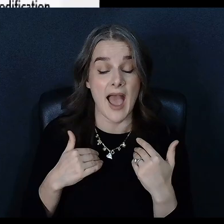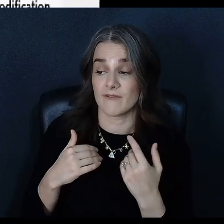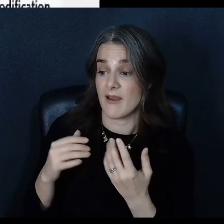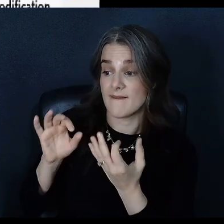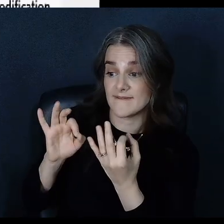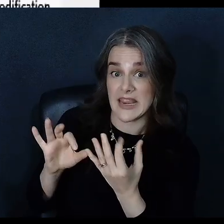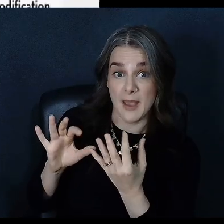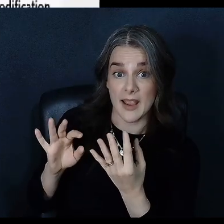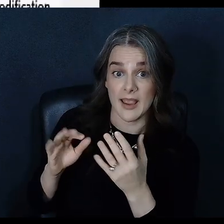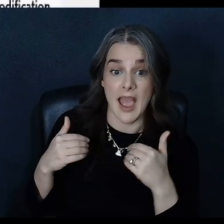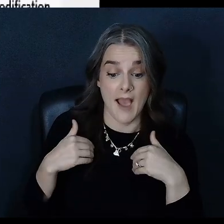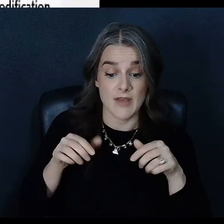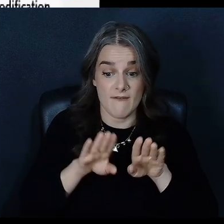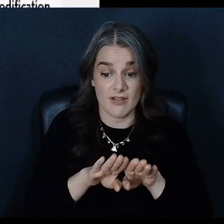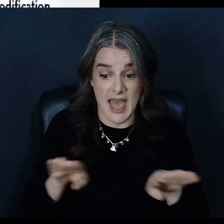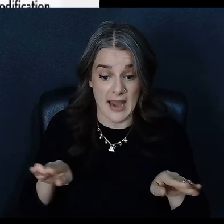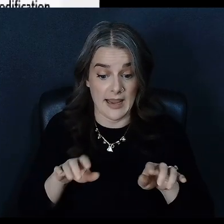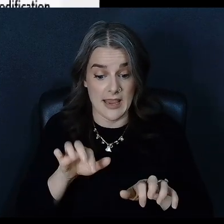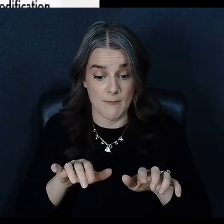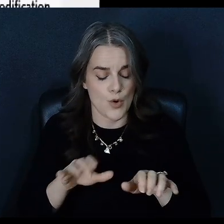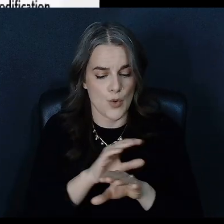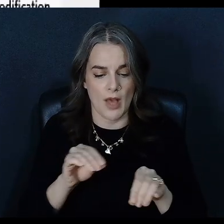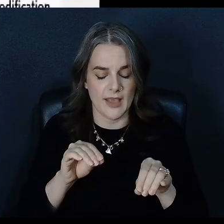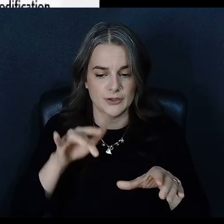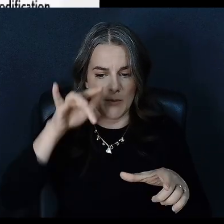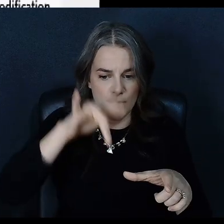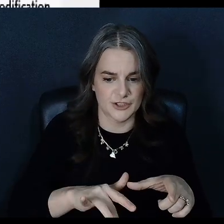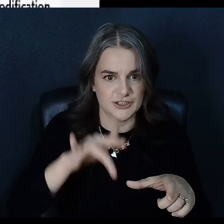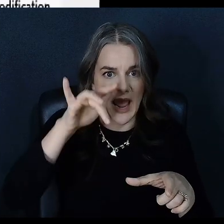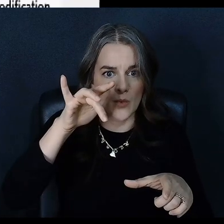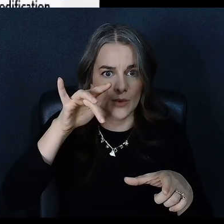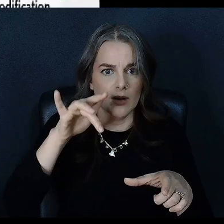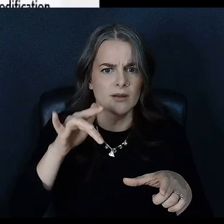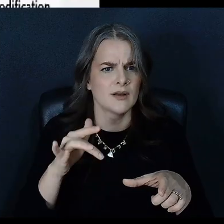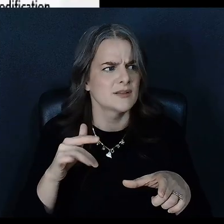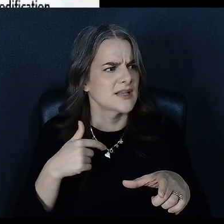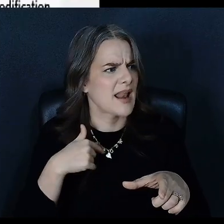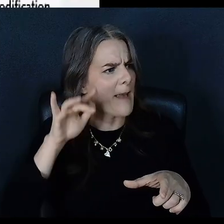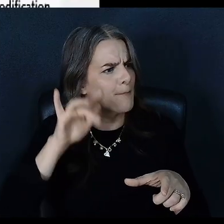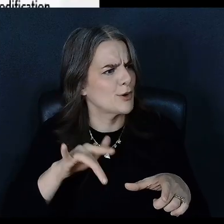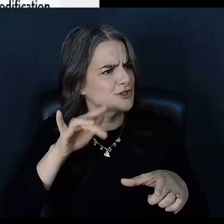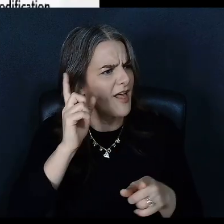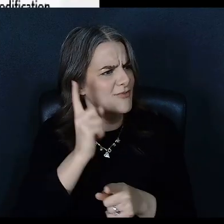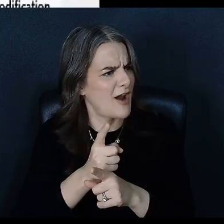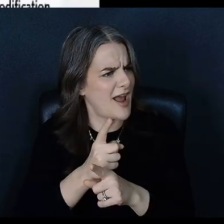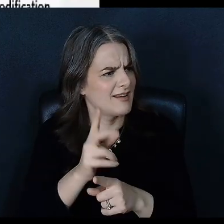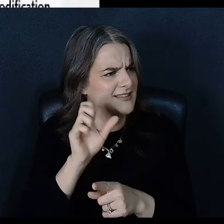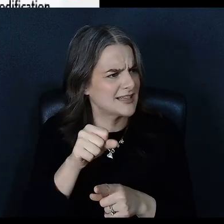and doesn't have physical keys that push down, don't you sometimes miss, like, oh, did I really push the key or not? Sometimes you need that feedback.